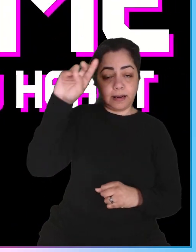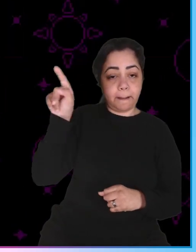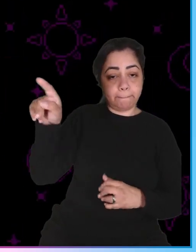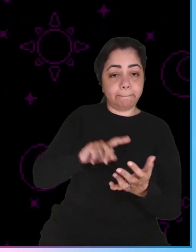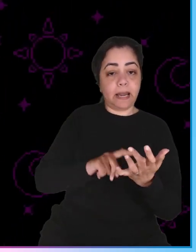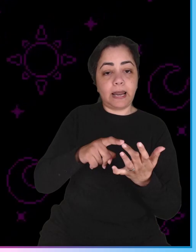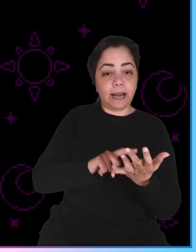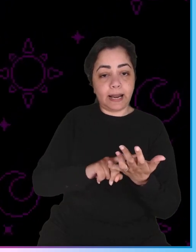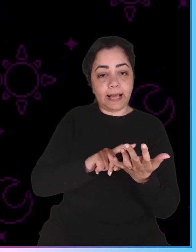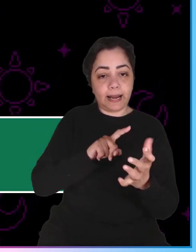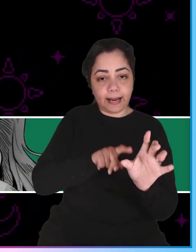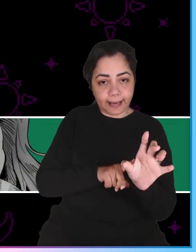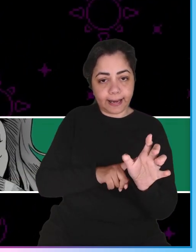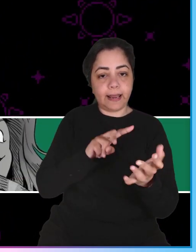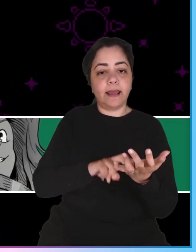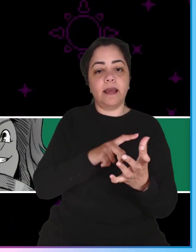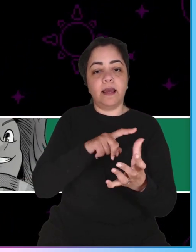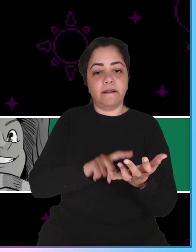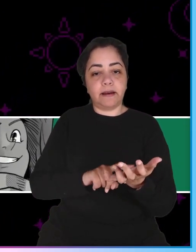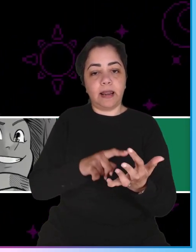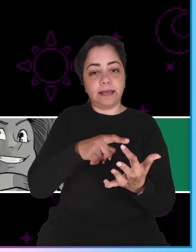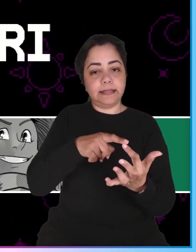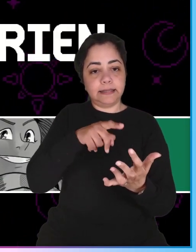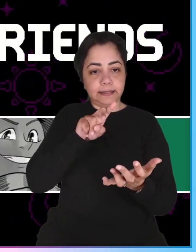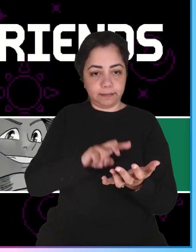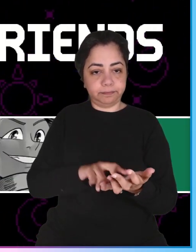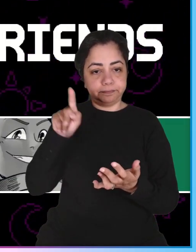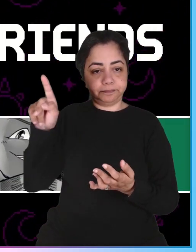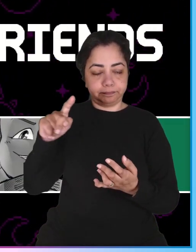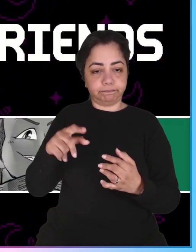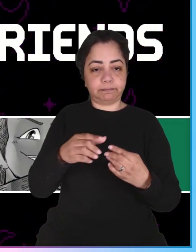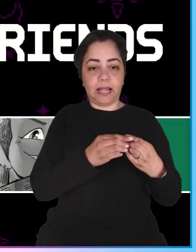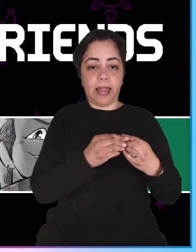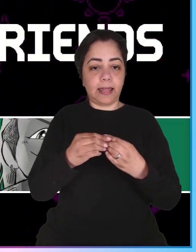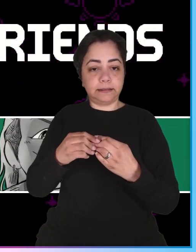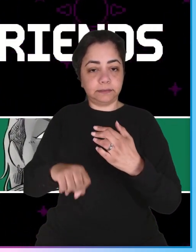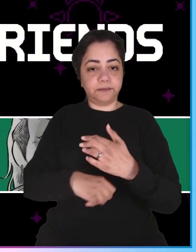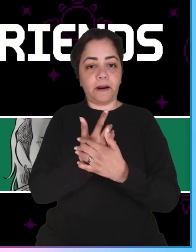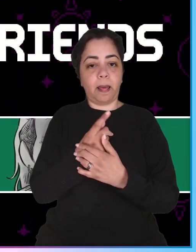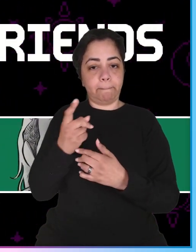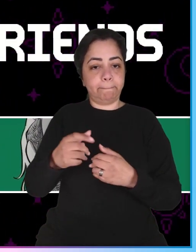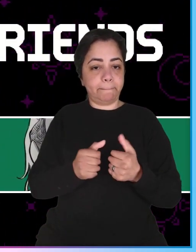You play as Sophie and Anna, two broke girlfriends who hunt devils to pay the rent.